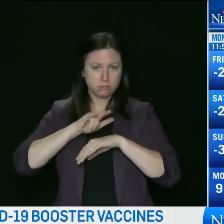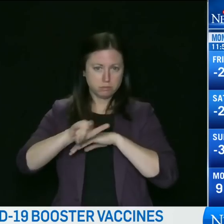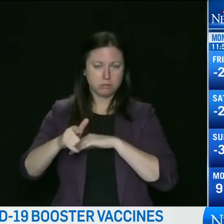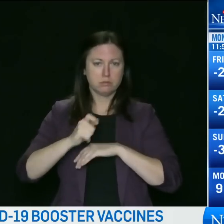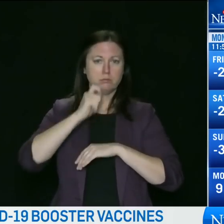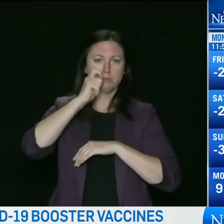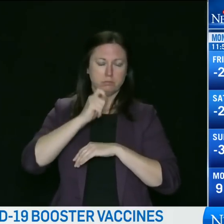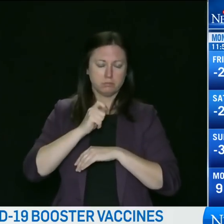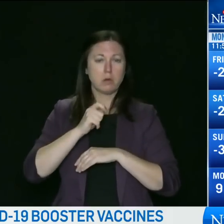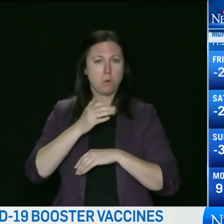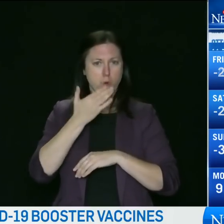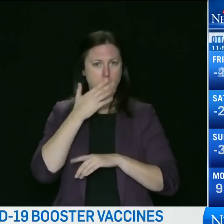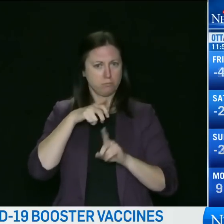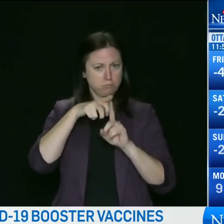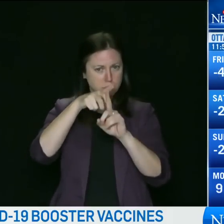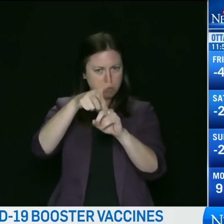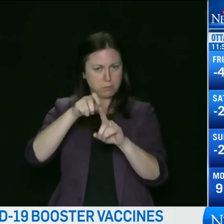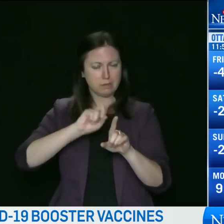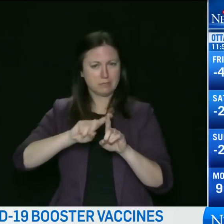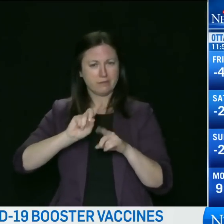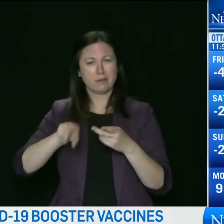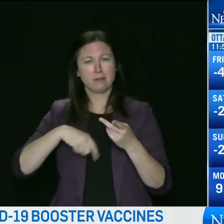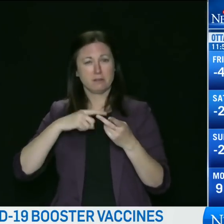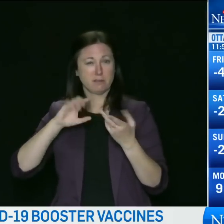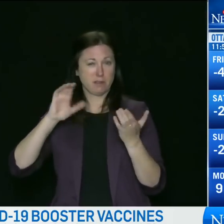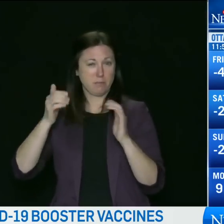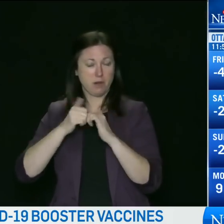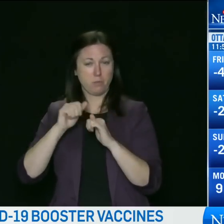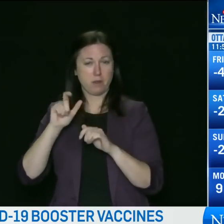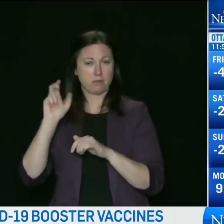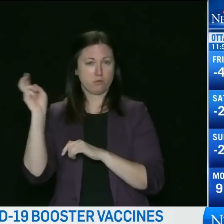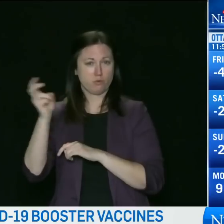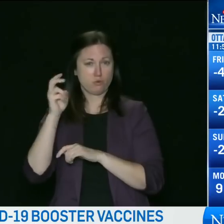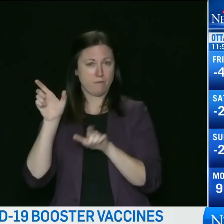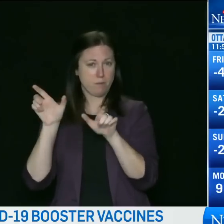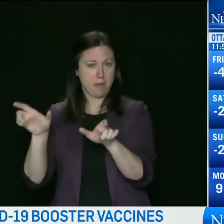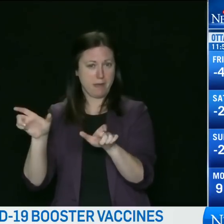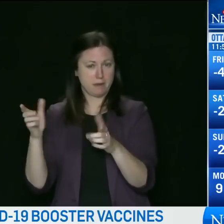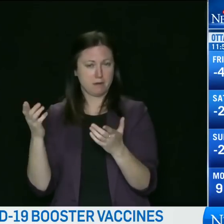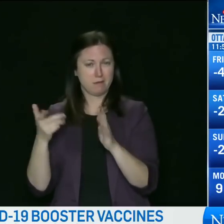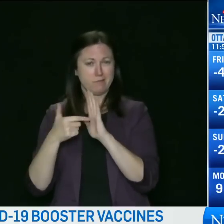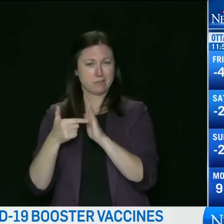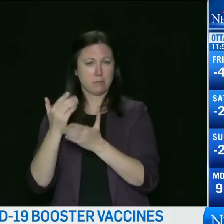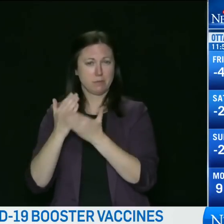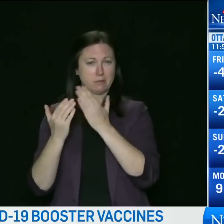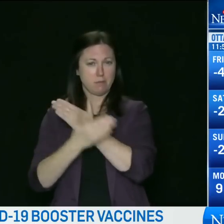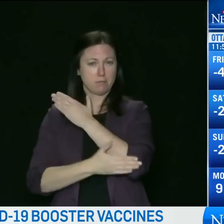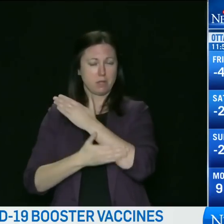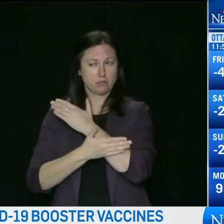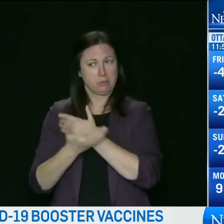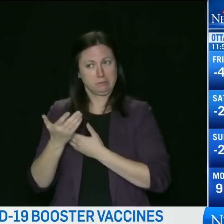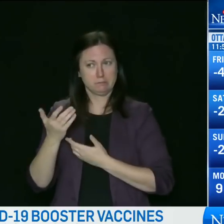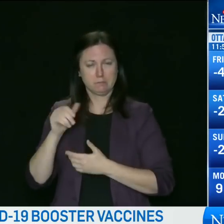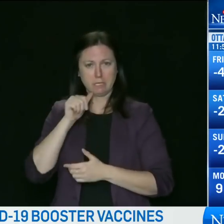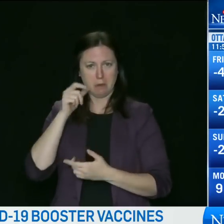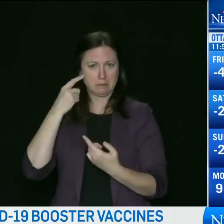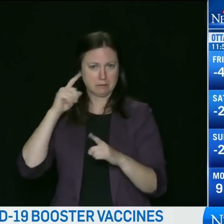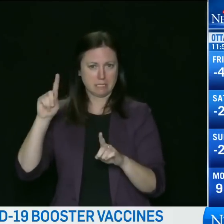WE KNOW THAT THE TESTING BEFORE AND AFTER ARRIVAL IS THOROUGH AND ATTACHING A LOT OF THE OMICRON CASES.